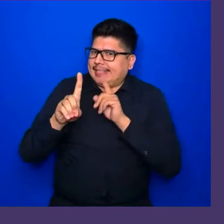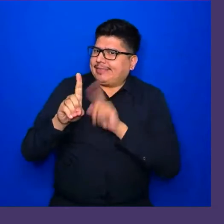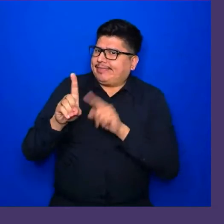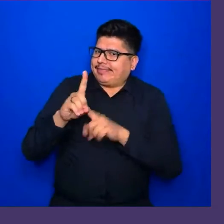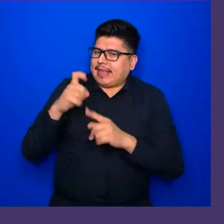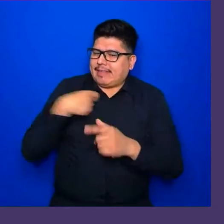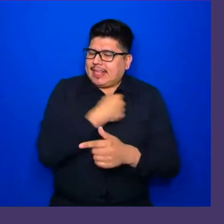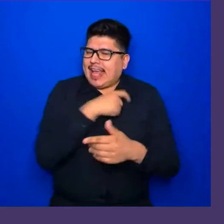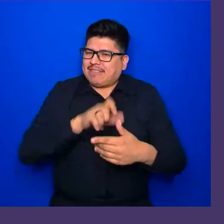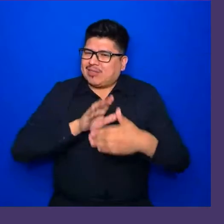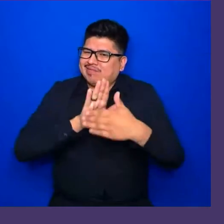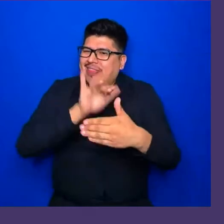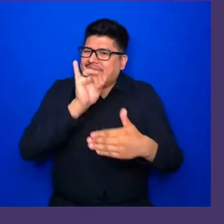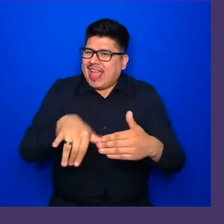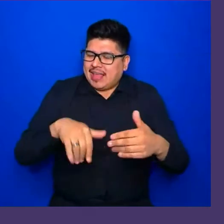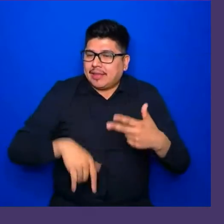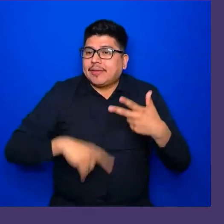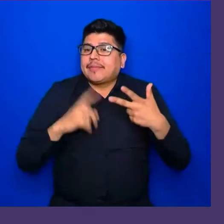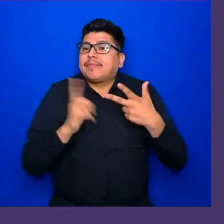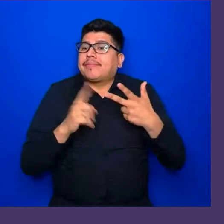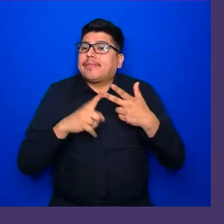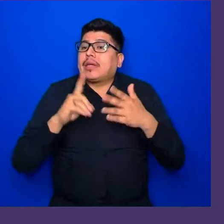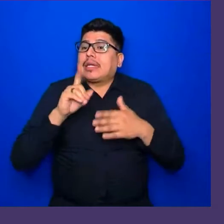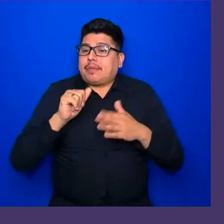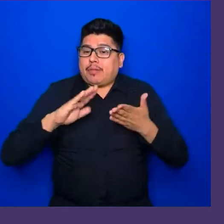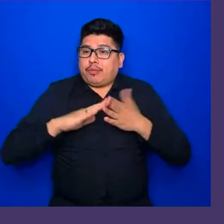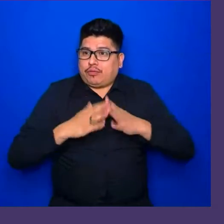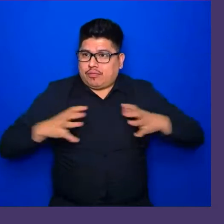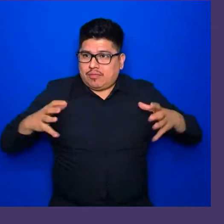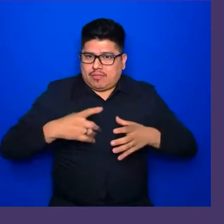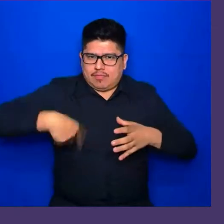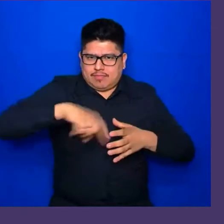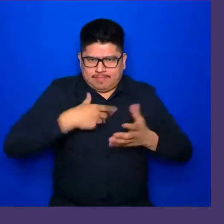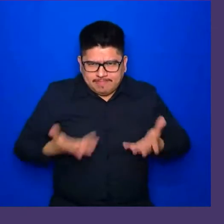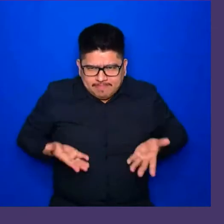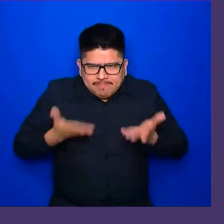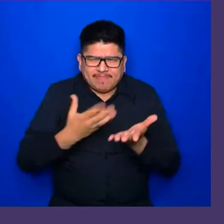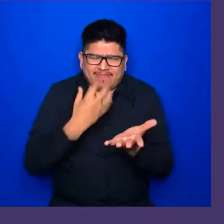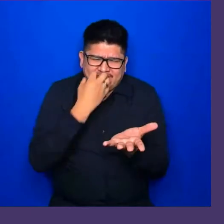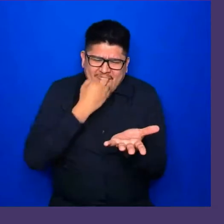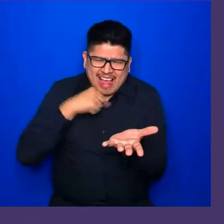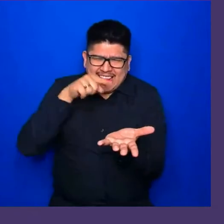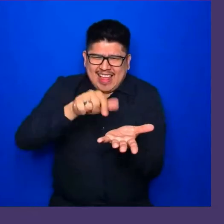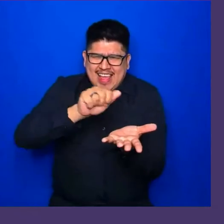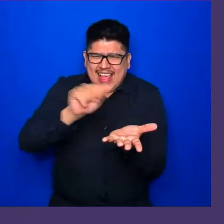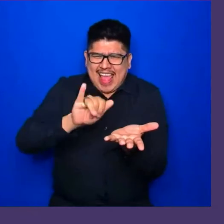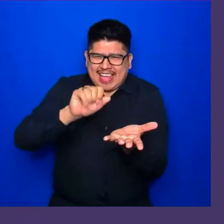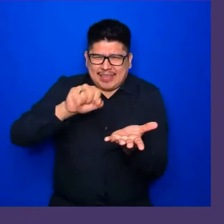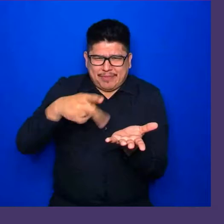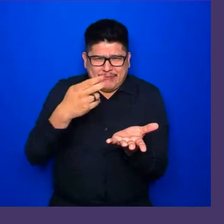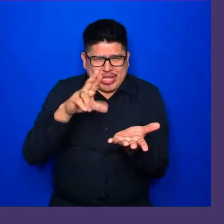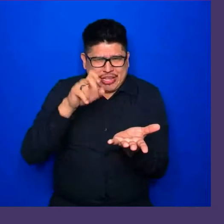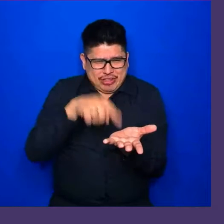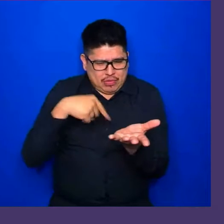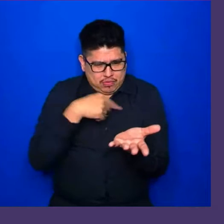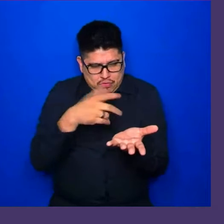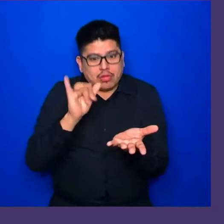so much value to the AI sphere. Bring us, learn from us, benefit from our contributions. Rylin Rodgers: We mentioned a little bit